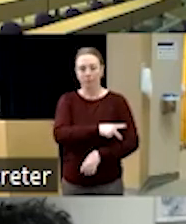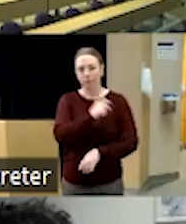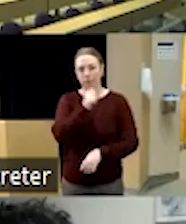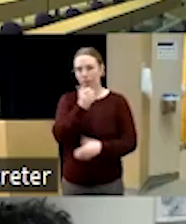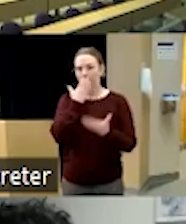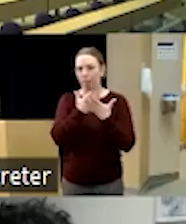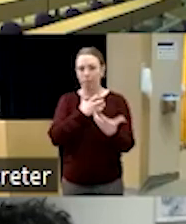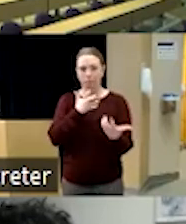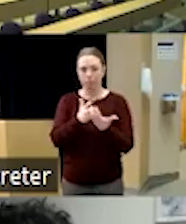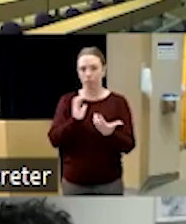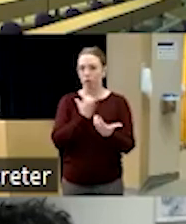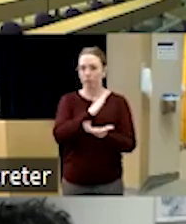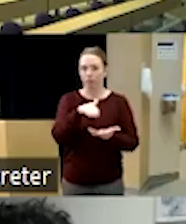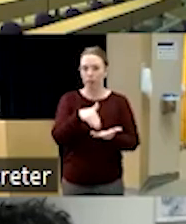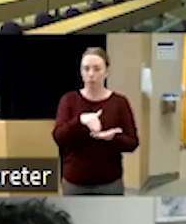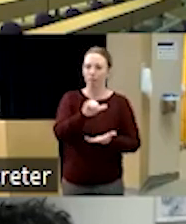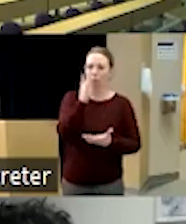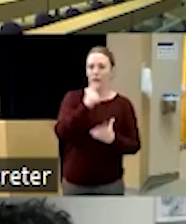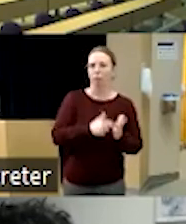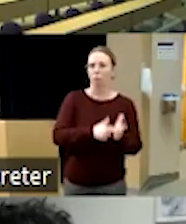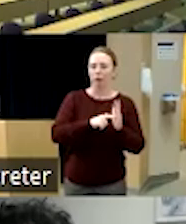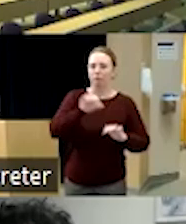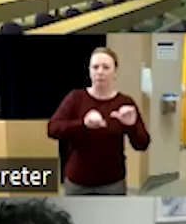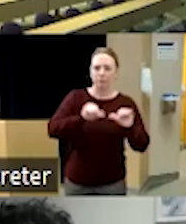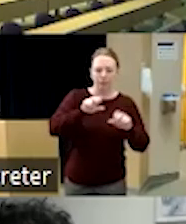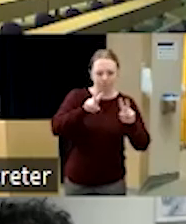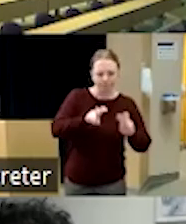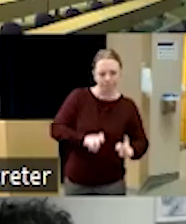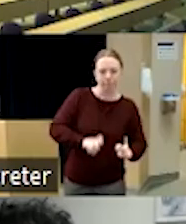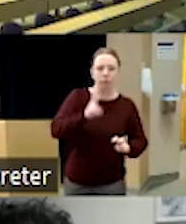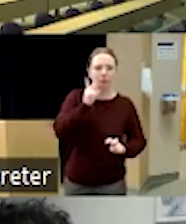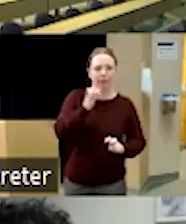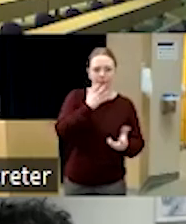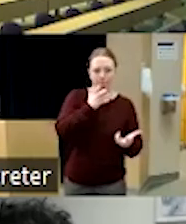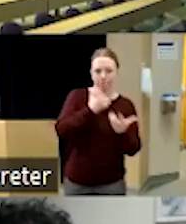make sure that we have the right patients so if they have severe psychiatric comorbidity we're